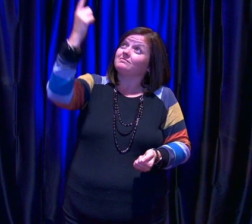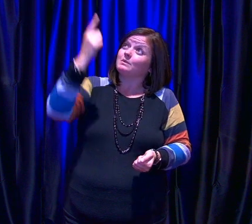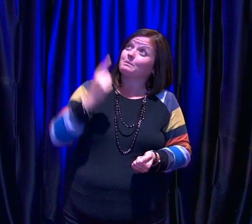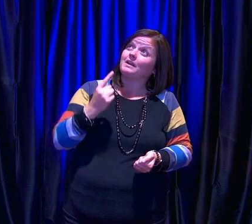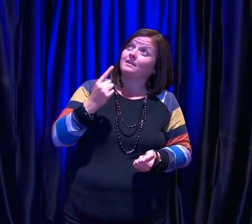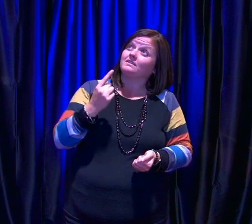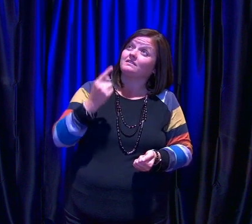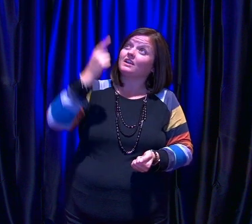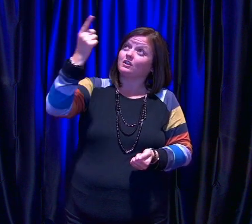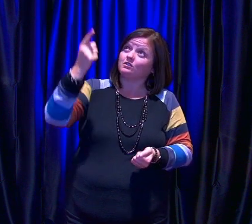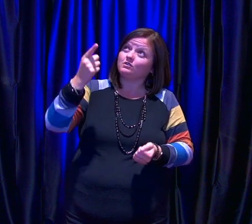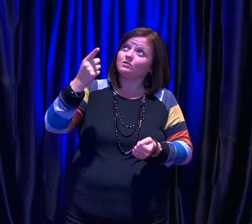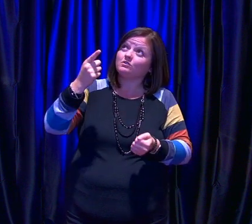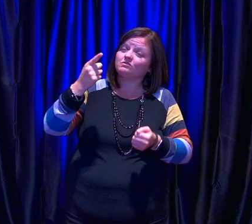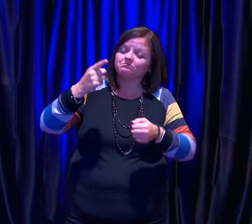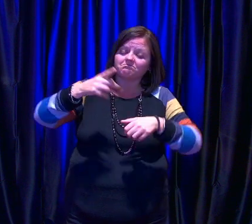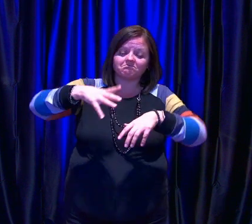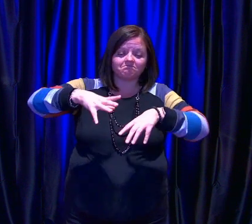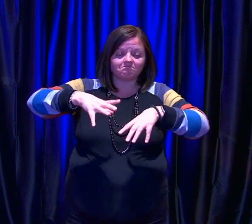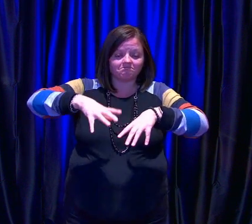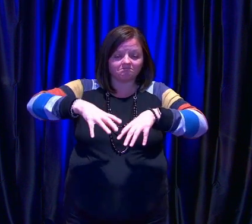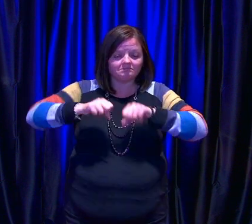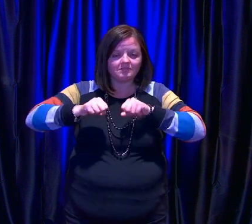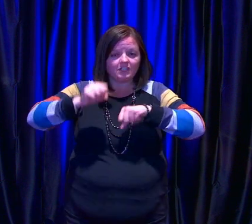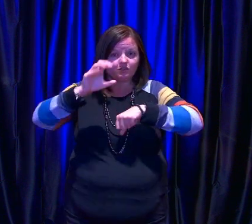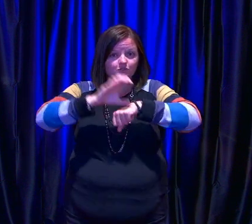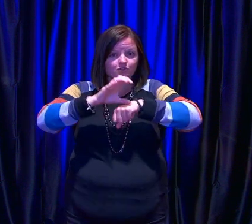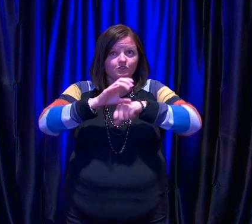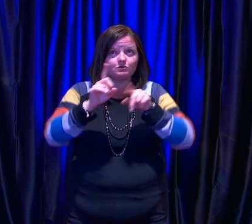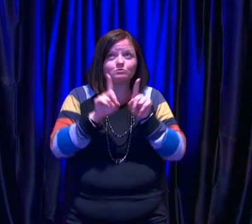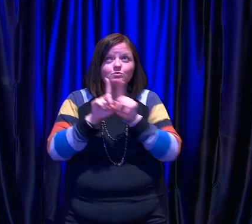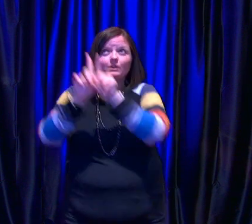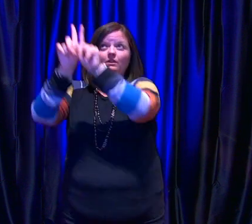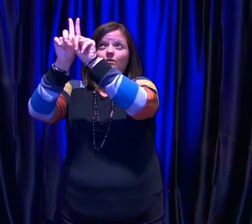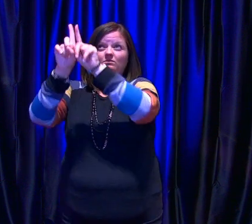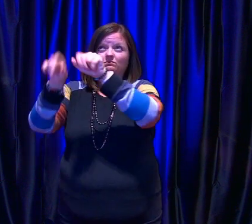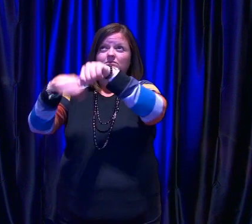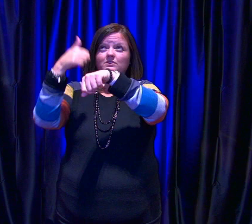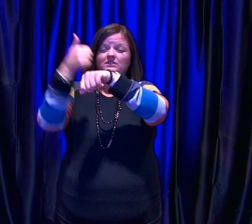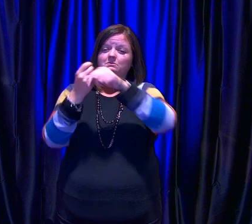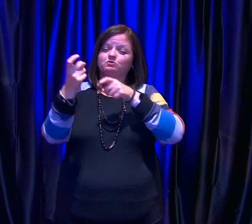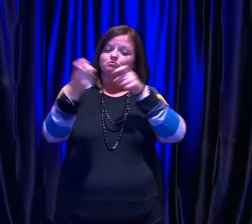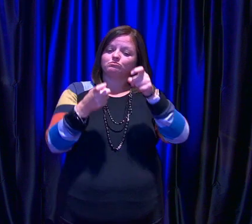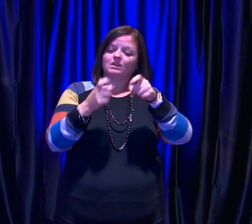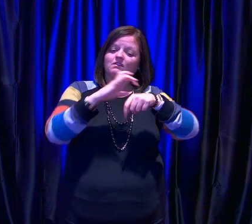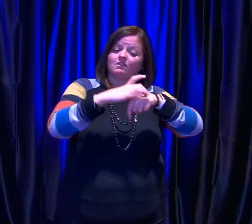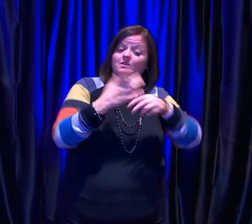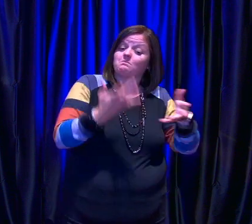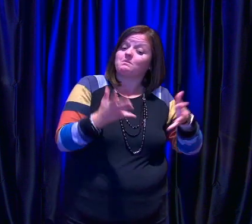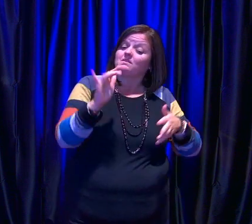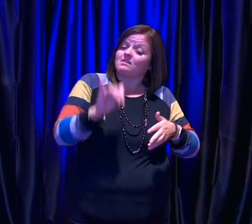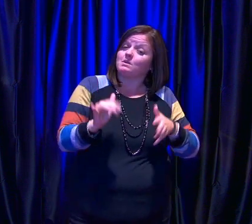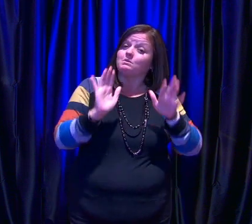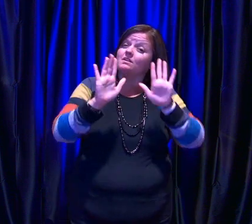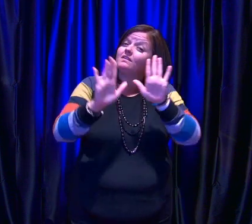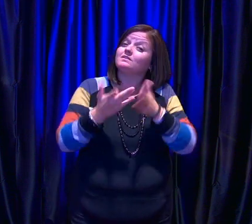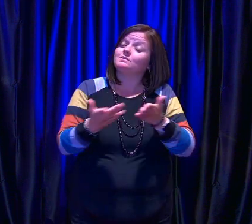and you've taken your church with you and you've established your reign on earth Lord that would be an awesome thing